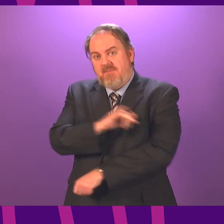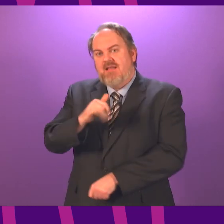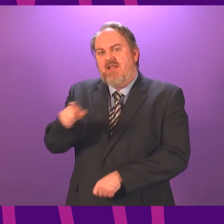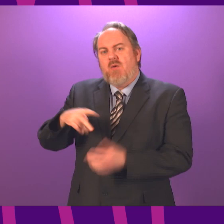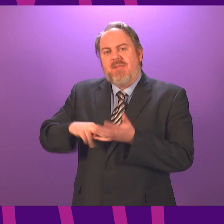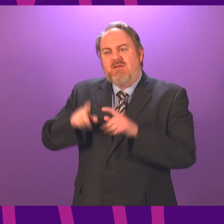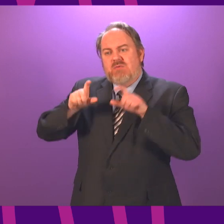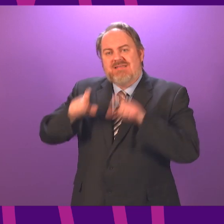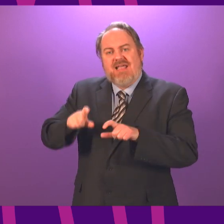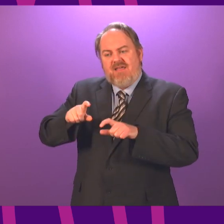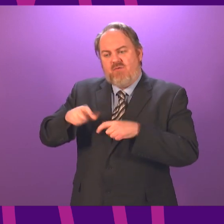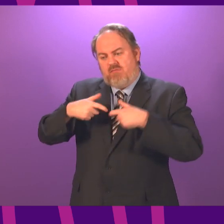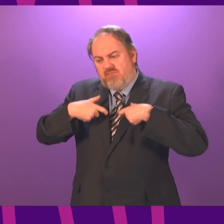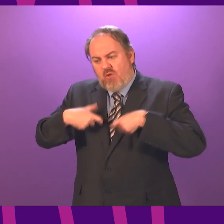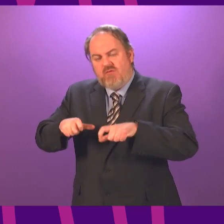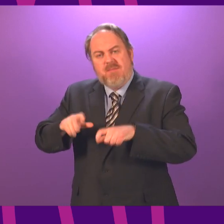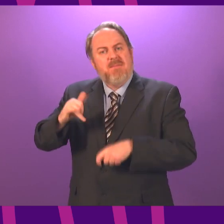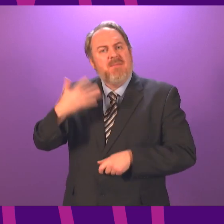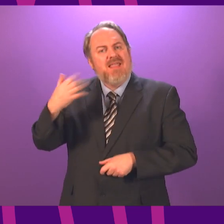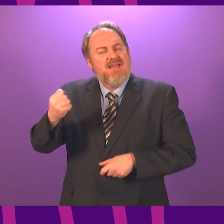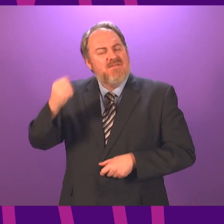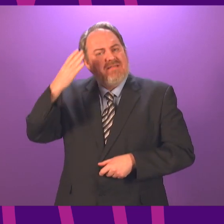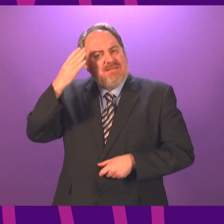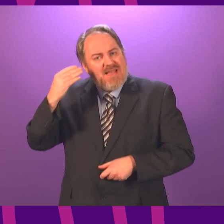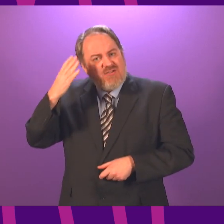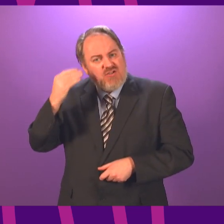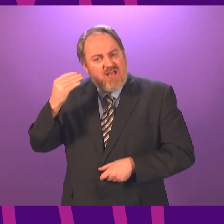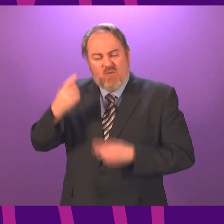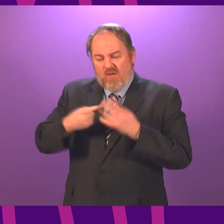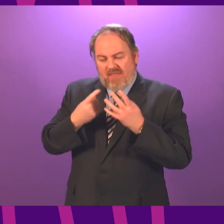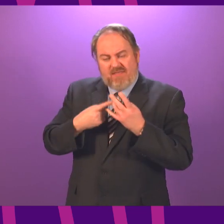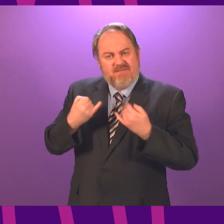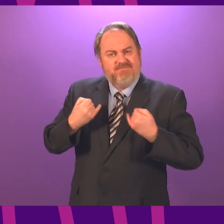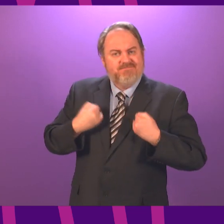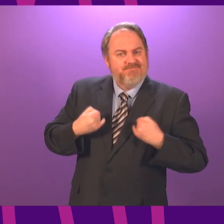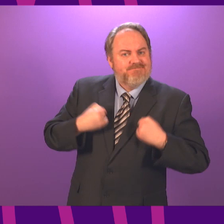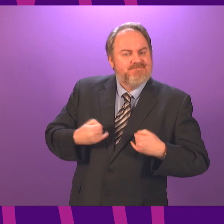such as dementia and whose JCVI target dates have already passed? Several constituents